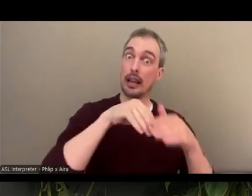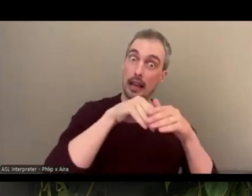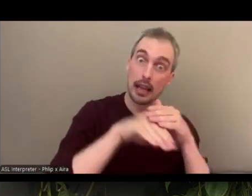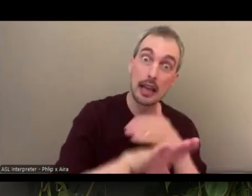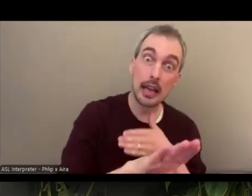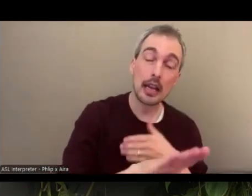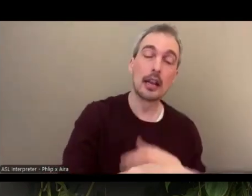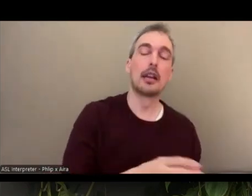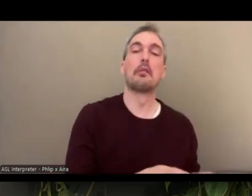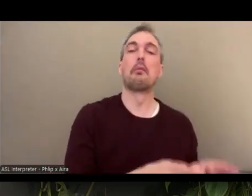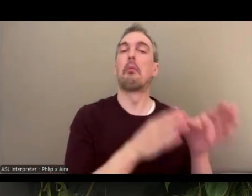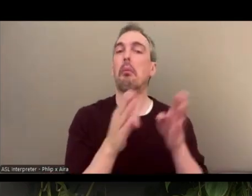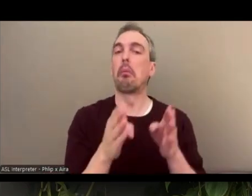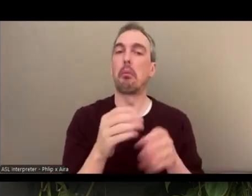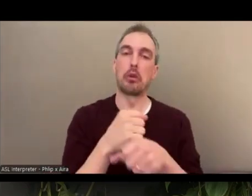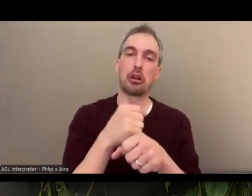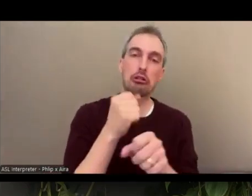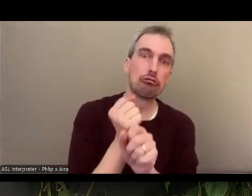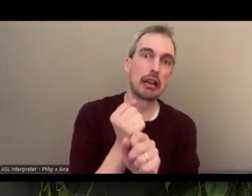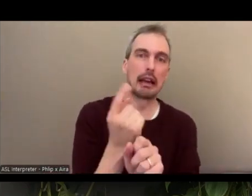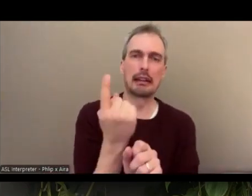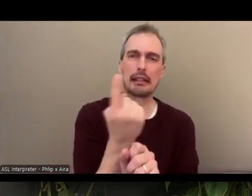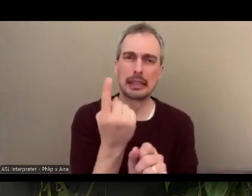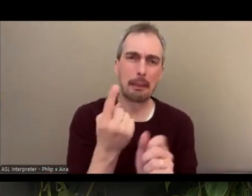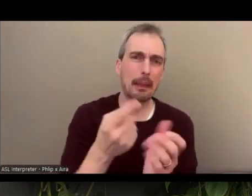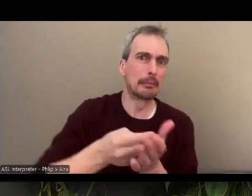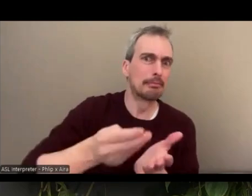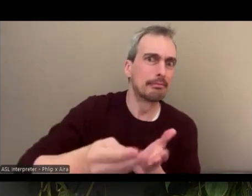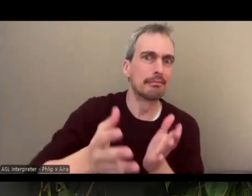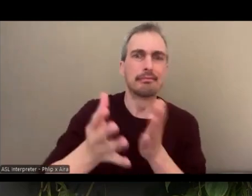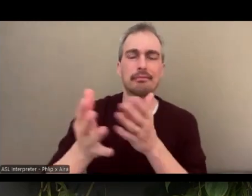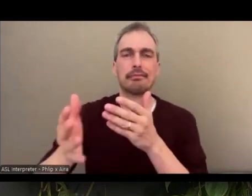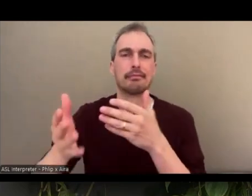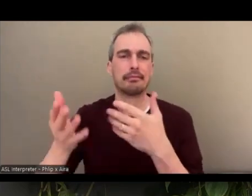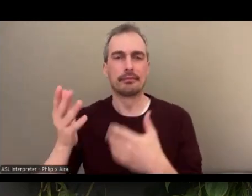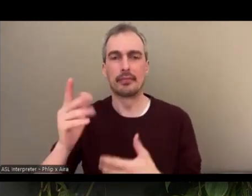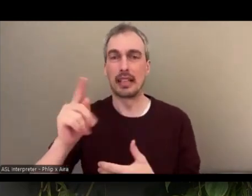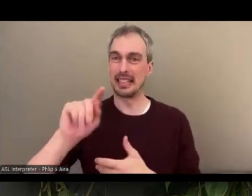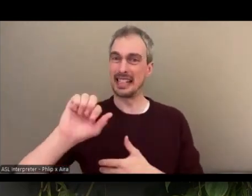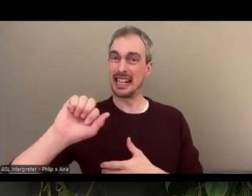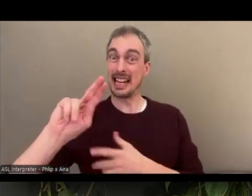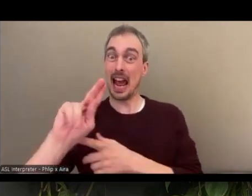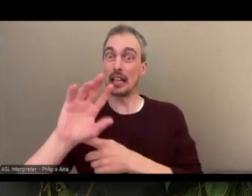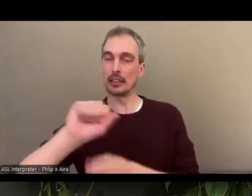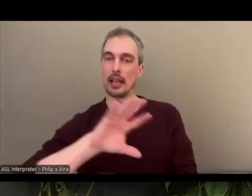This is a way of encoding human judgment about the design into a test that then can be automated. Okay?